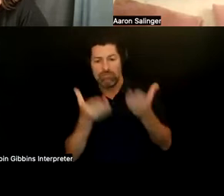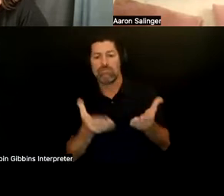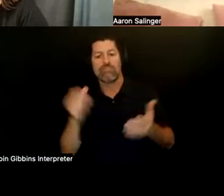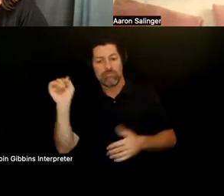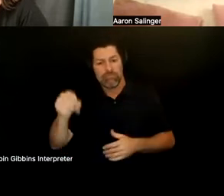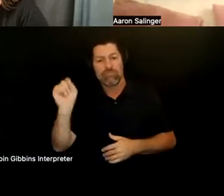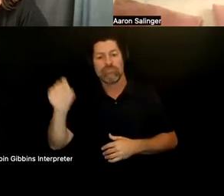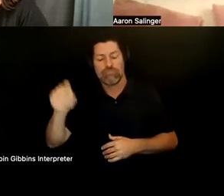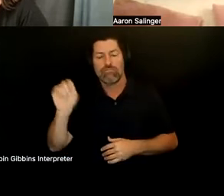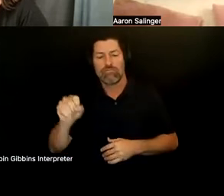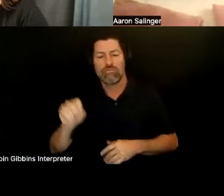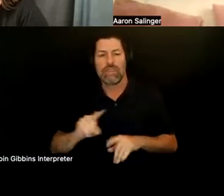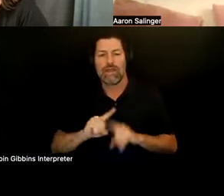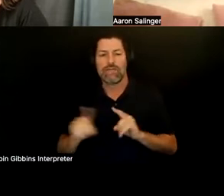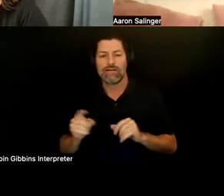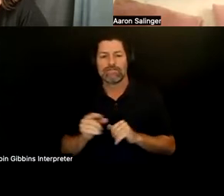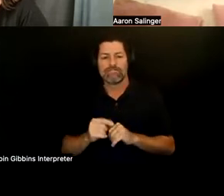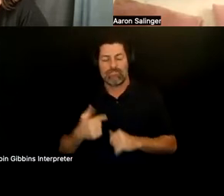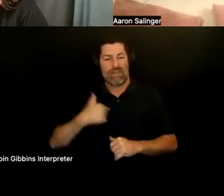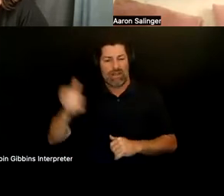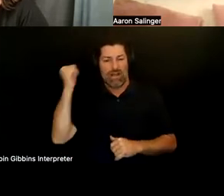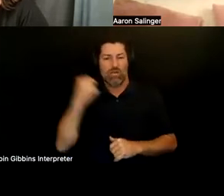but you're not you're never going to hear me say that scientifically.